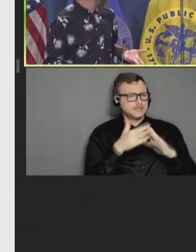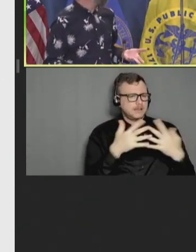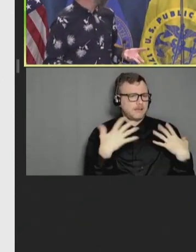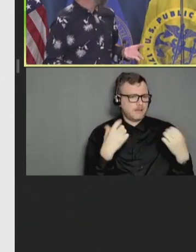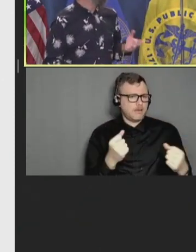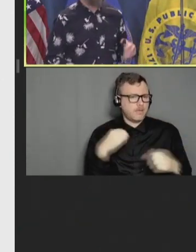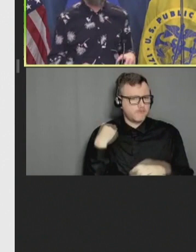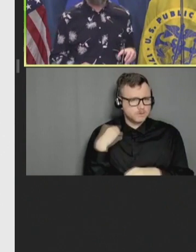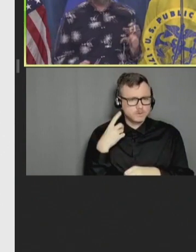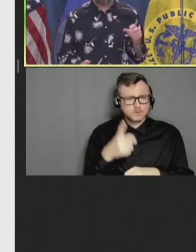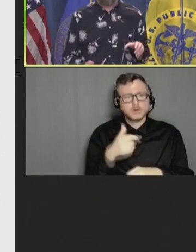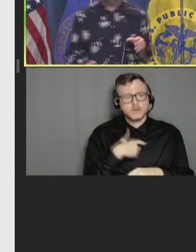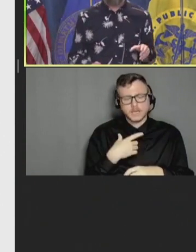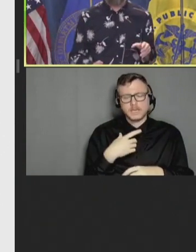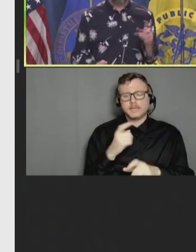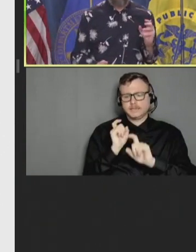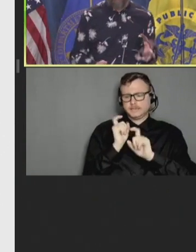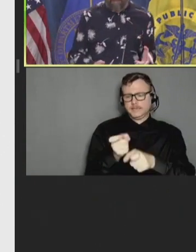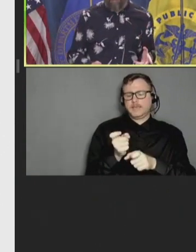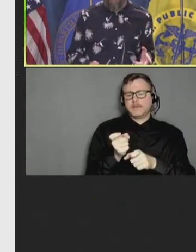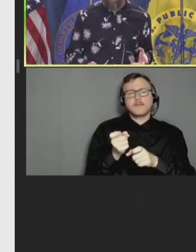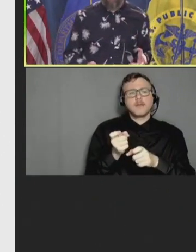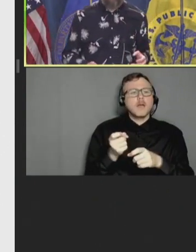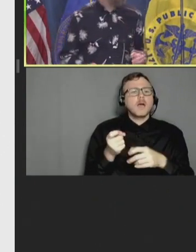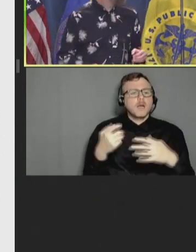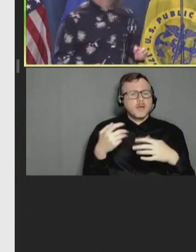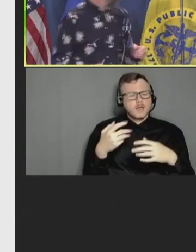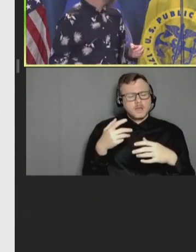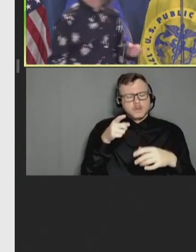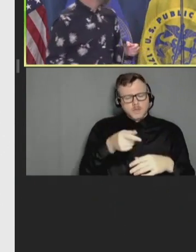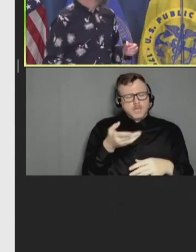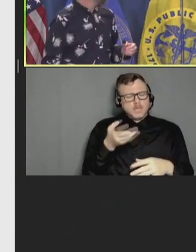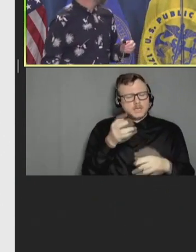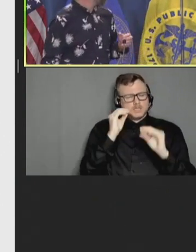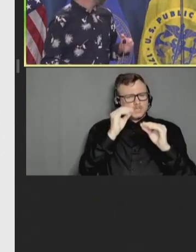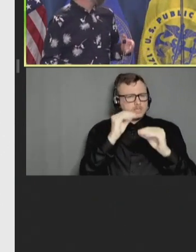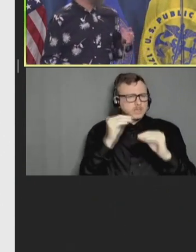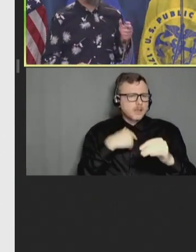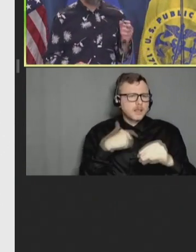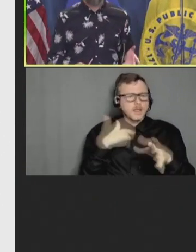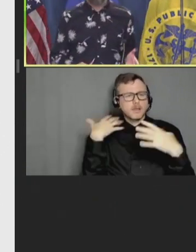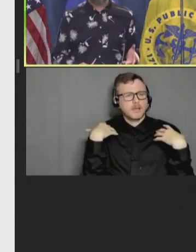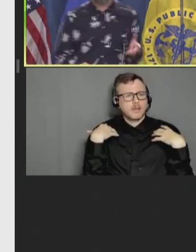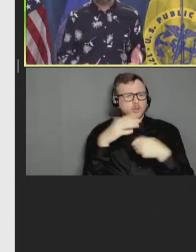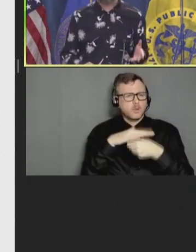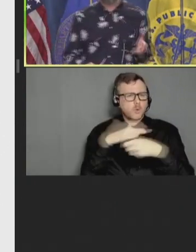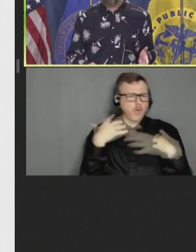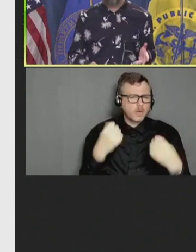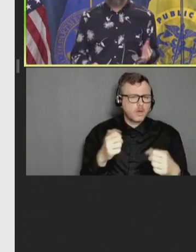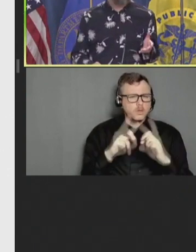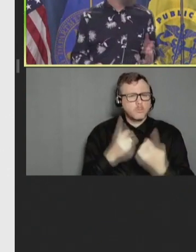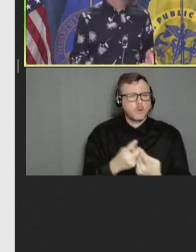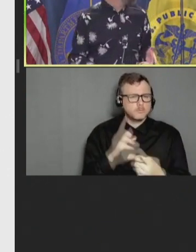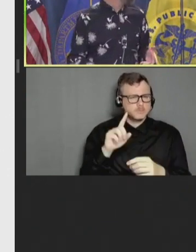departments to address vaccine hesitancy, and then also looking to build vaccine confidence.